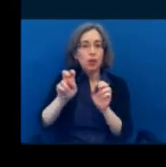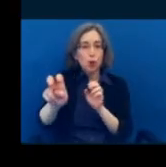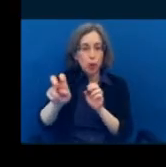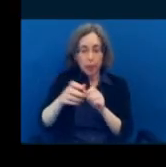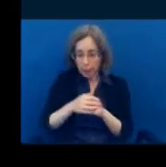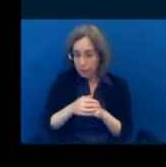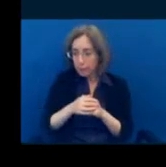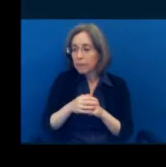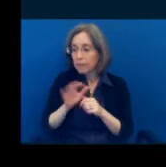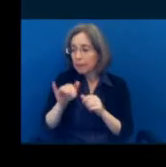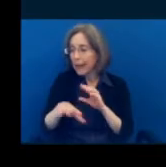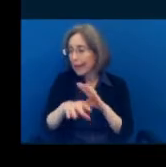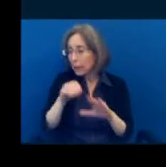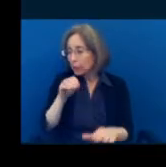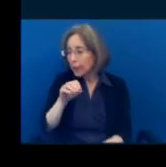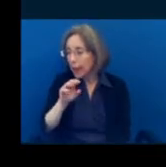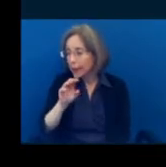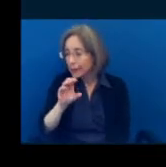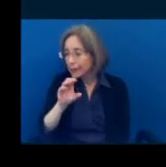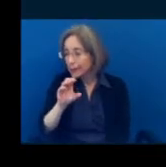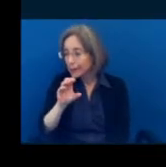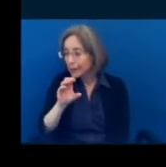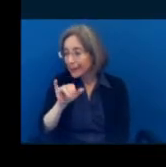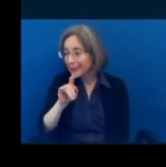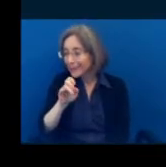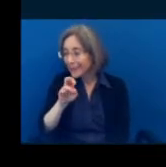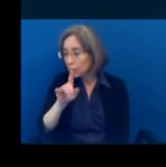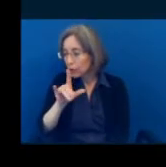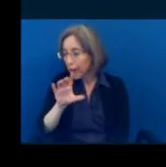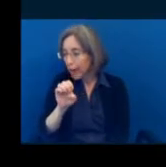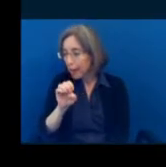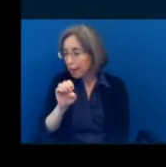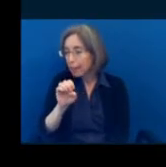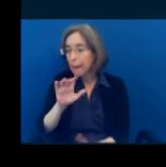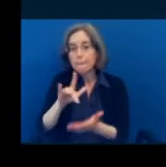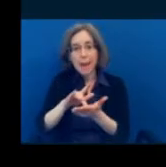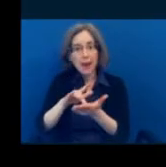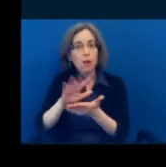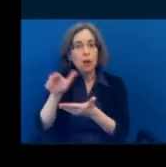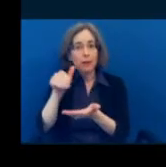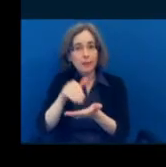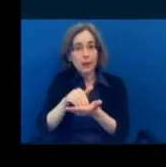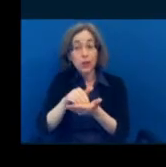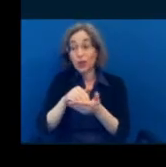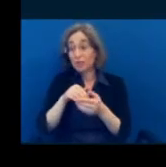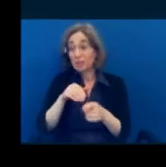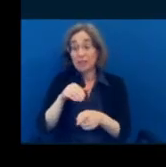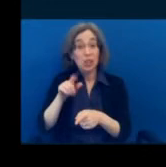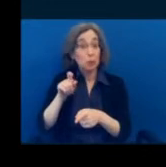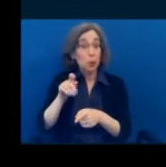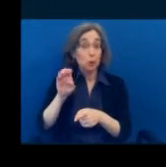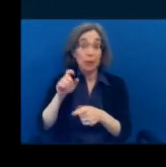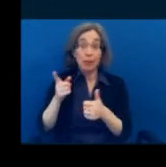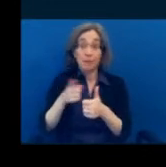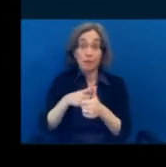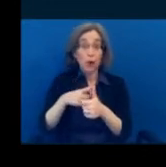TRUSTEES FOR MEDICAL RESEARCH CENTER, IT'S SUPPOSELY THE FIRST NAKED SCULPTURE IN THE MIDDLE EAST AND CAUSED QUITE A CONTROVERSY.